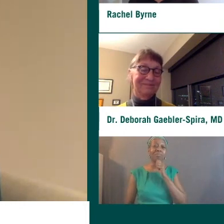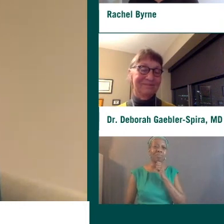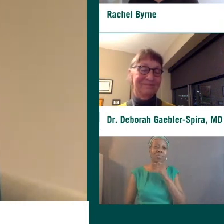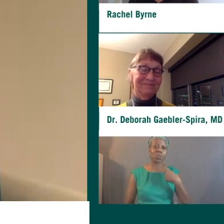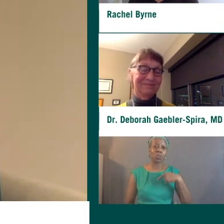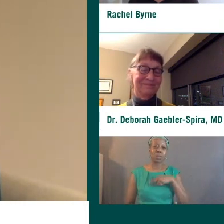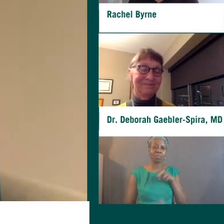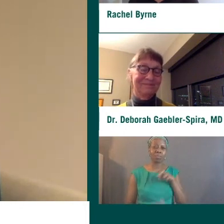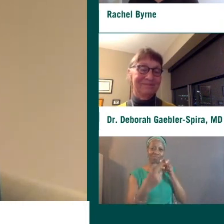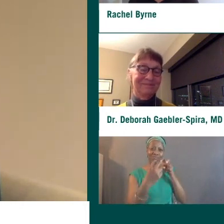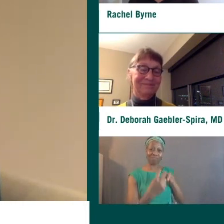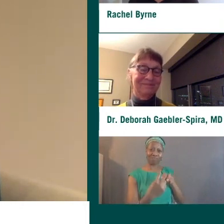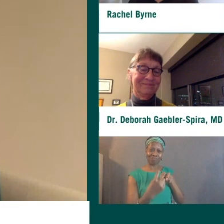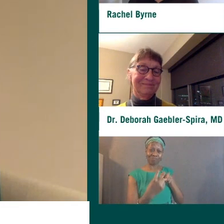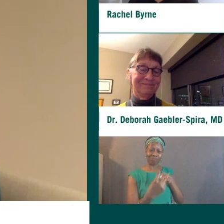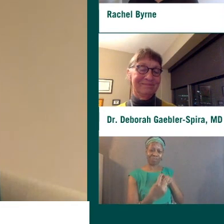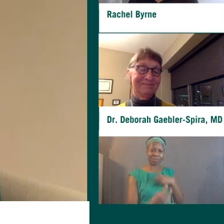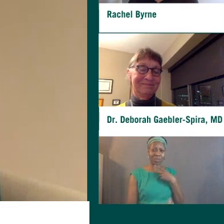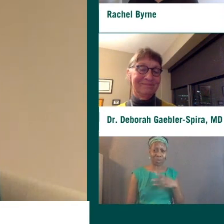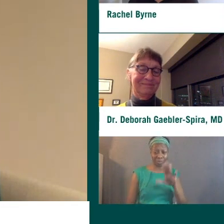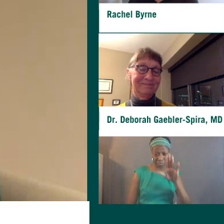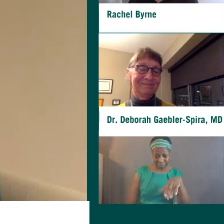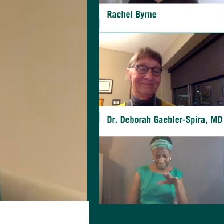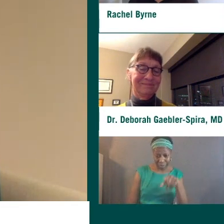and told her that, you know, you have cerebral palsy.